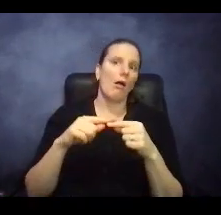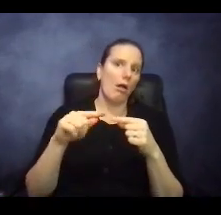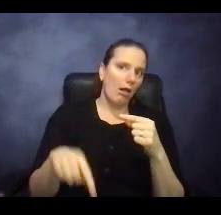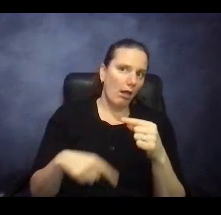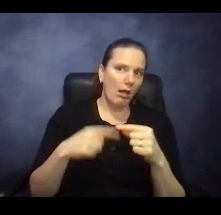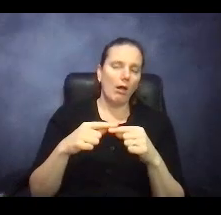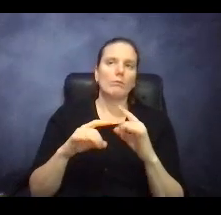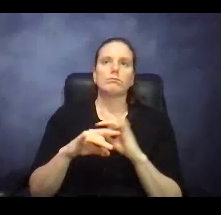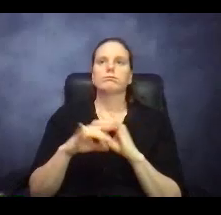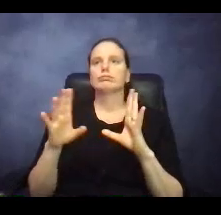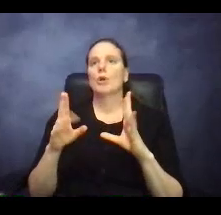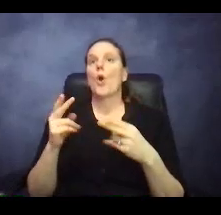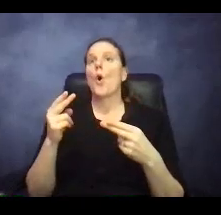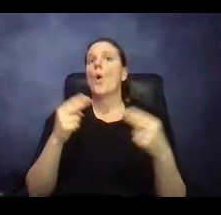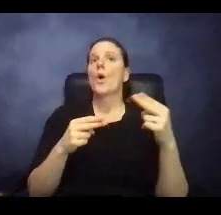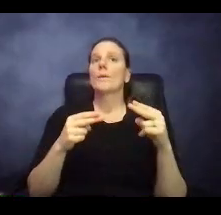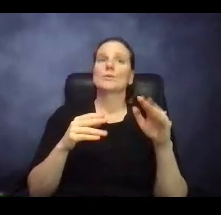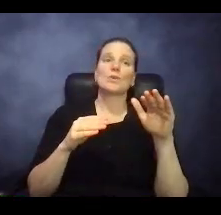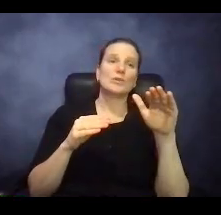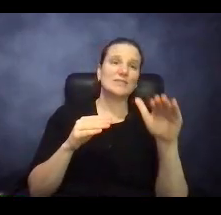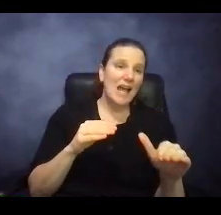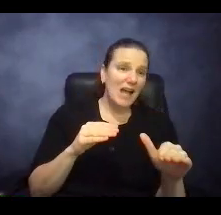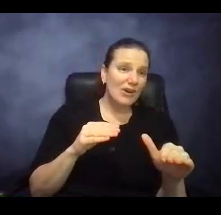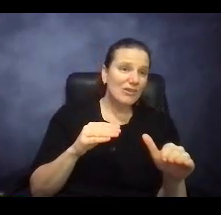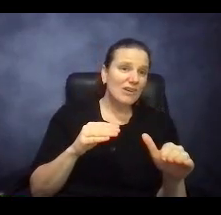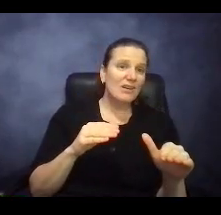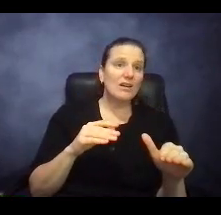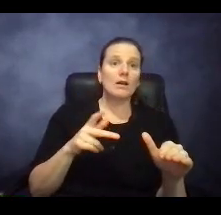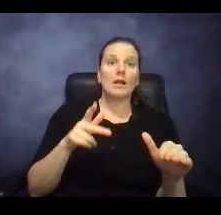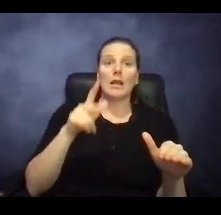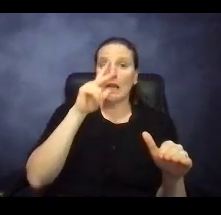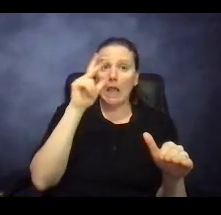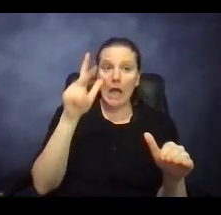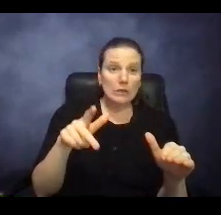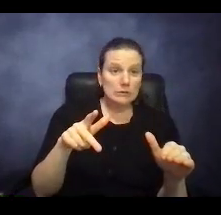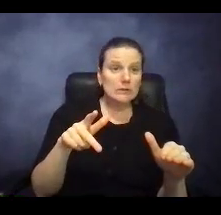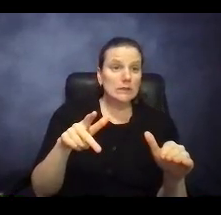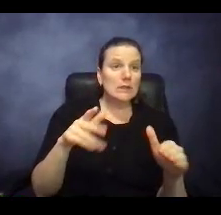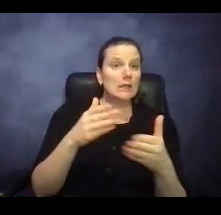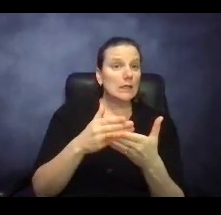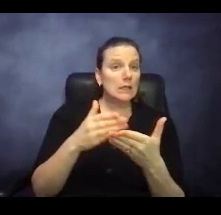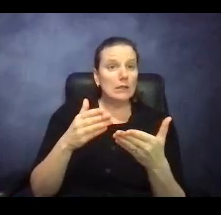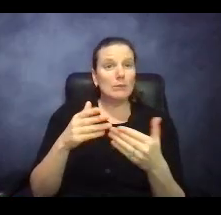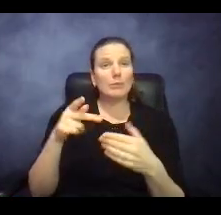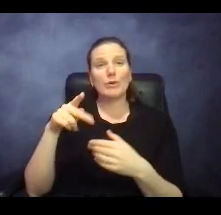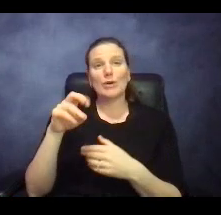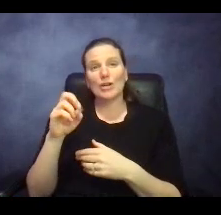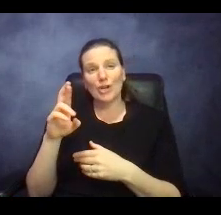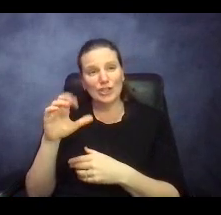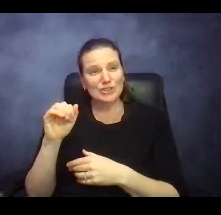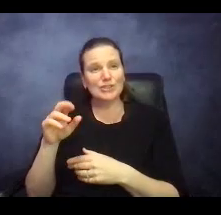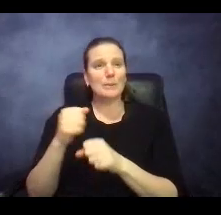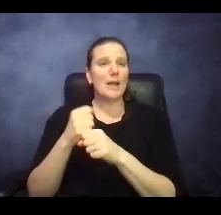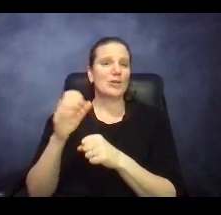Hormones go down, poor cholesterol synthesis, then you don't have the precursor to make your hormones. So cholesterol gets converted into pregnenolone,